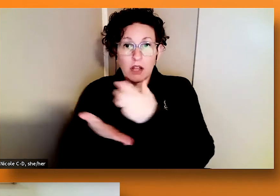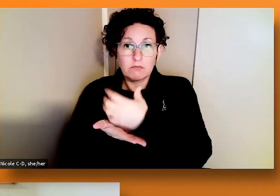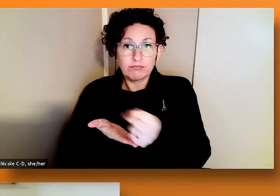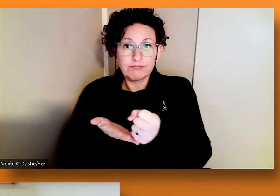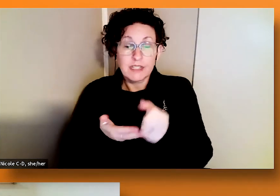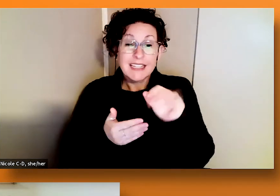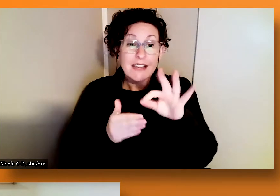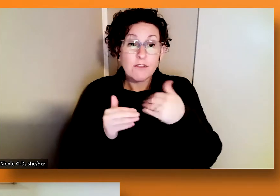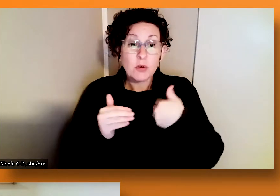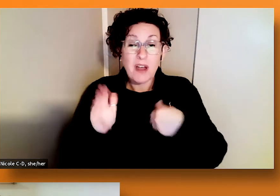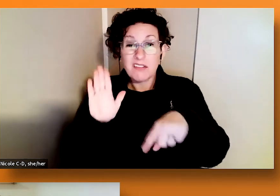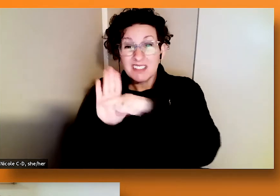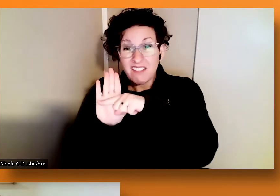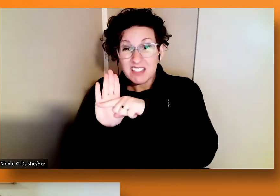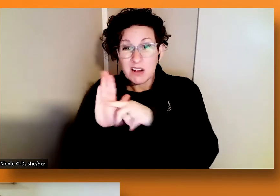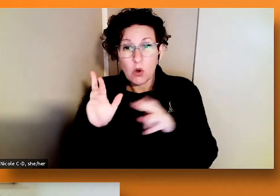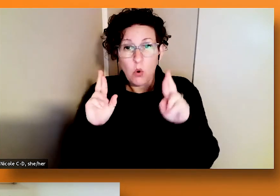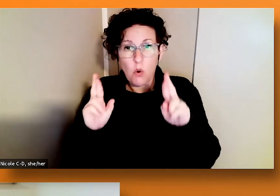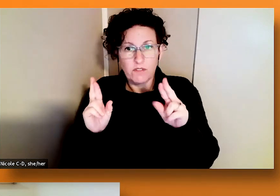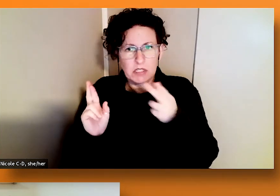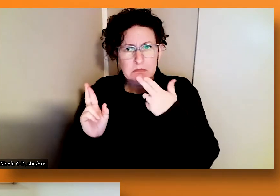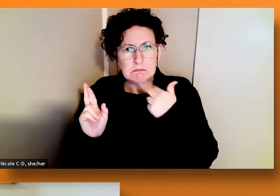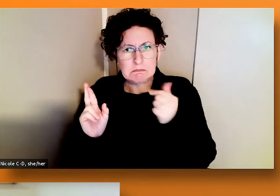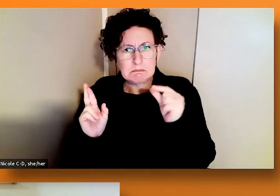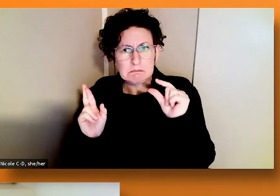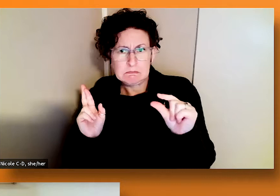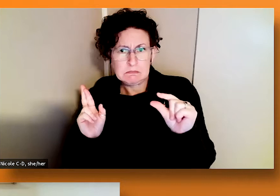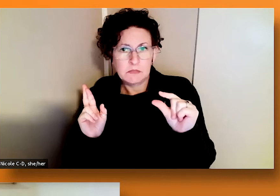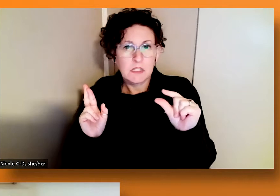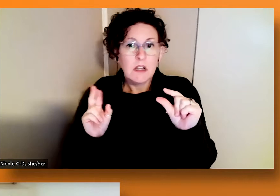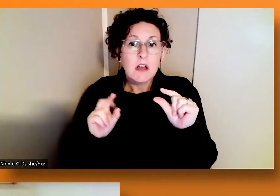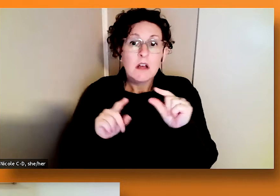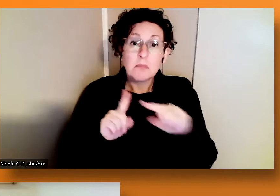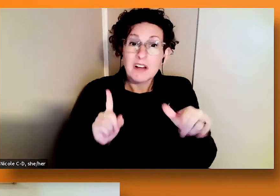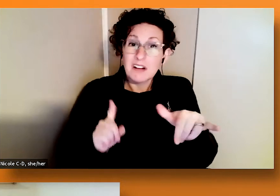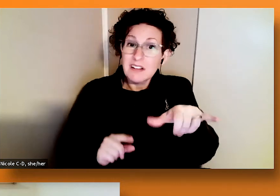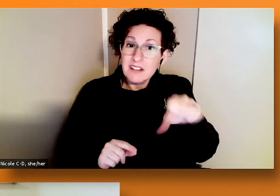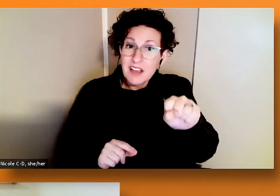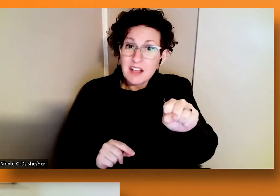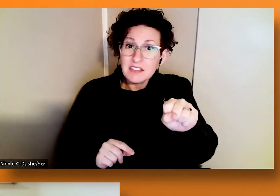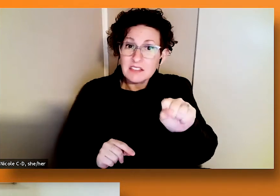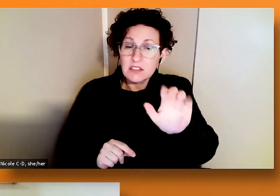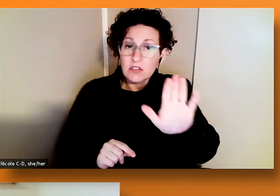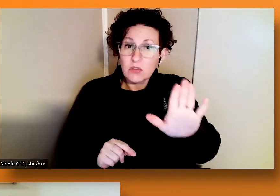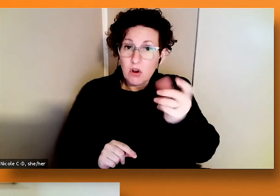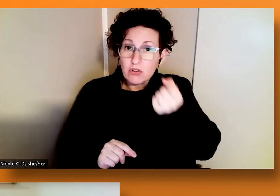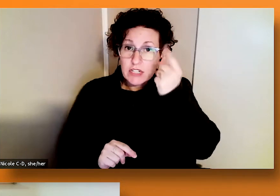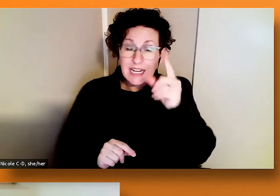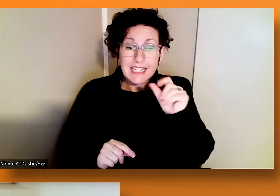If you have a deficit, hopefully, it's a small one. But, yes, you are correct in your understanding